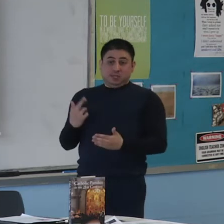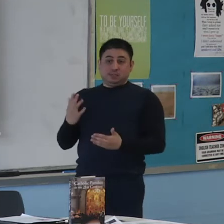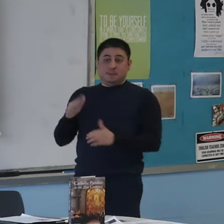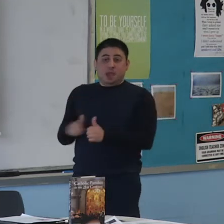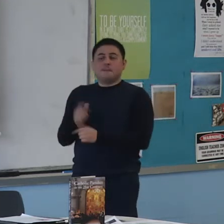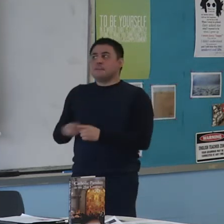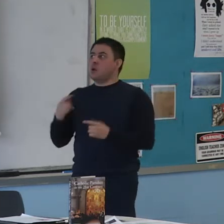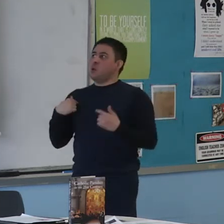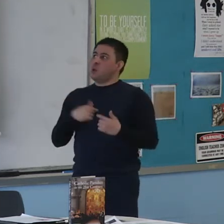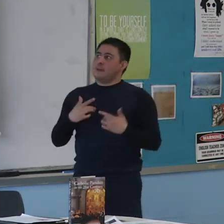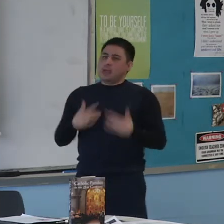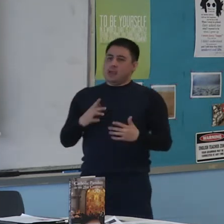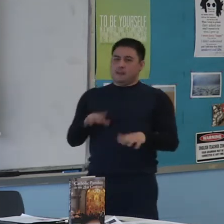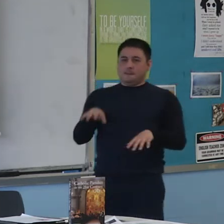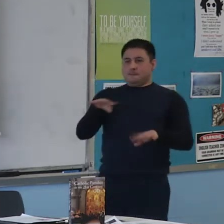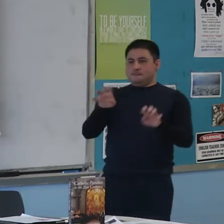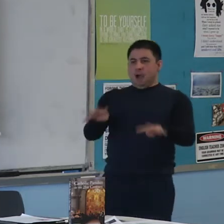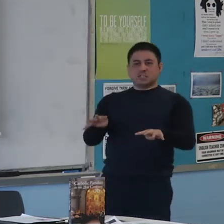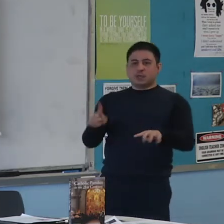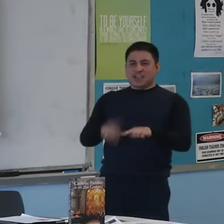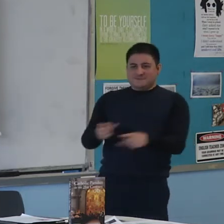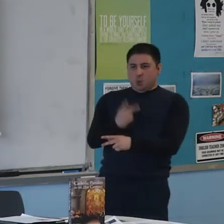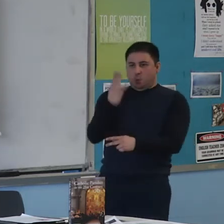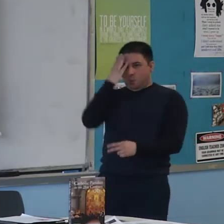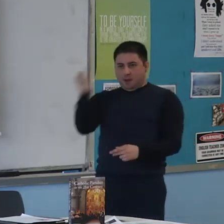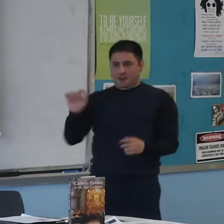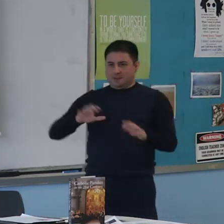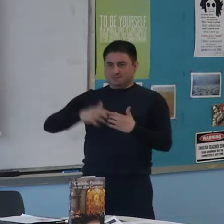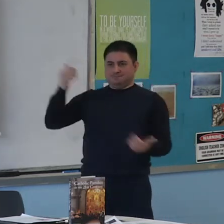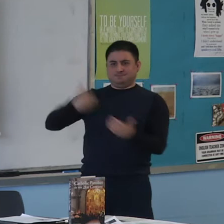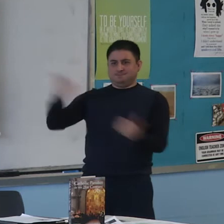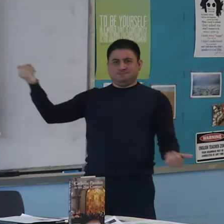generally puzzled because we can't quite figure out the theoretical explanation